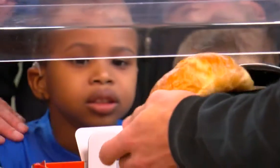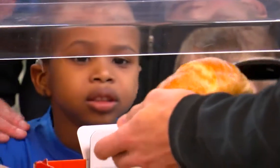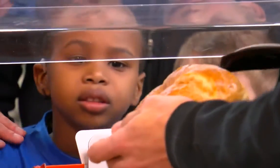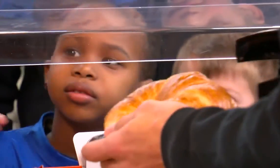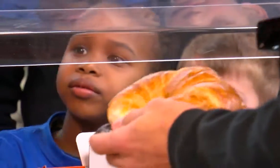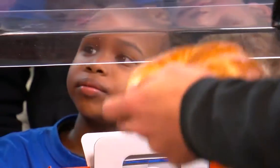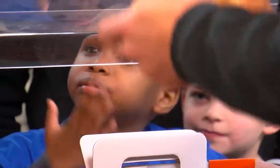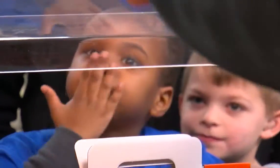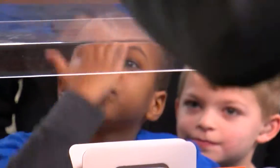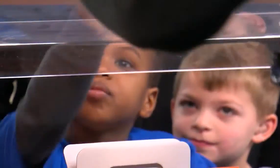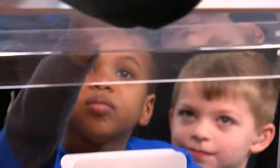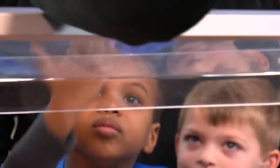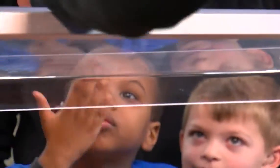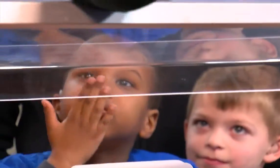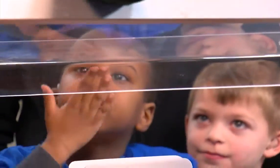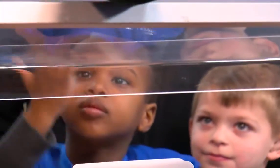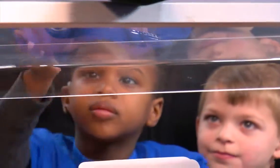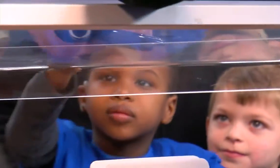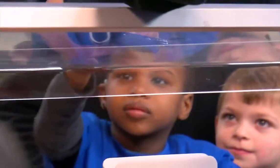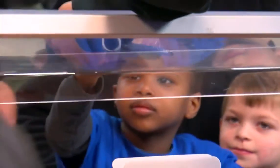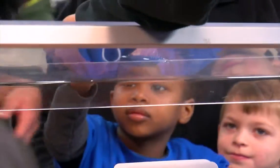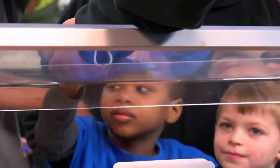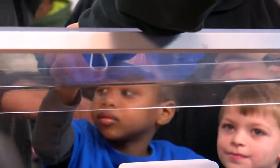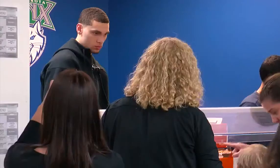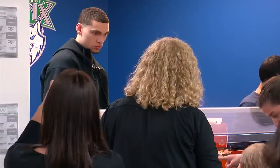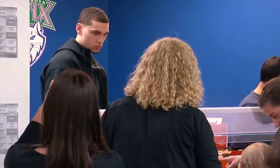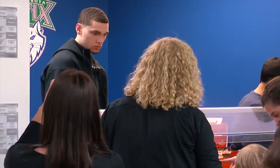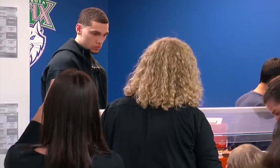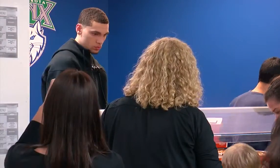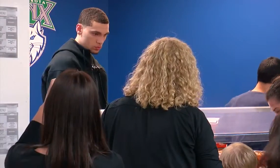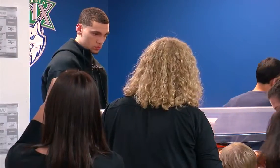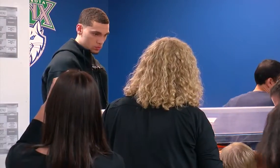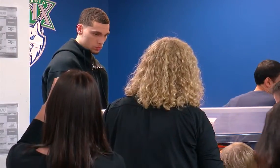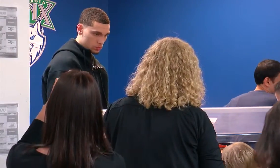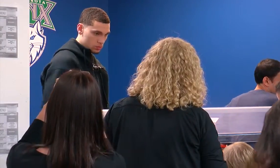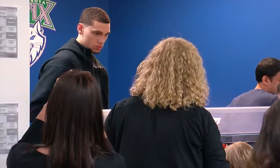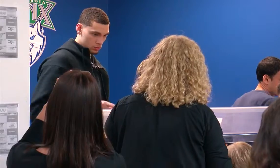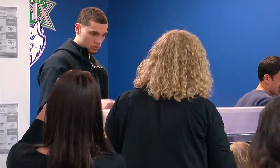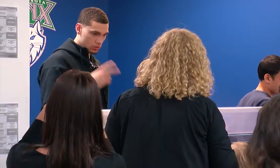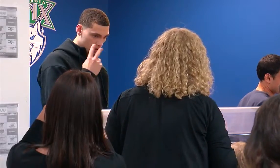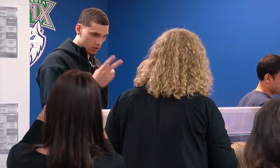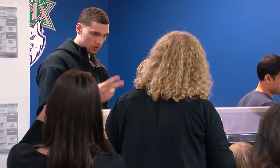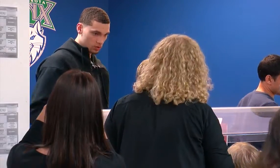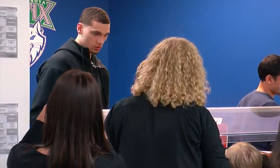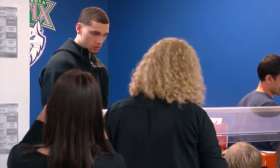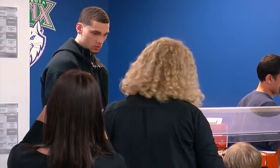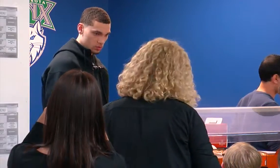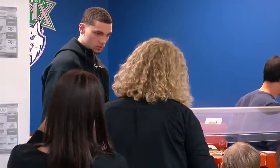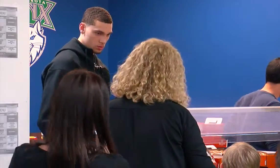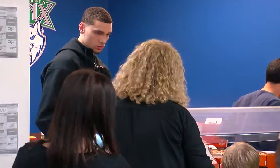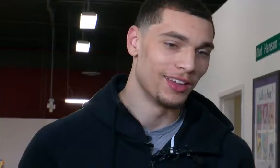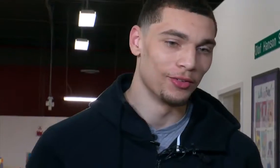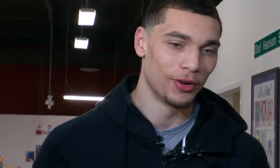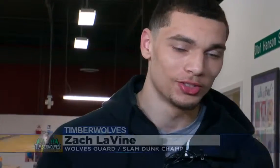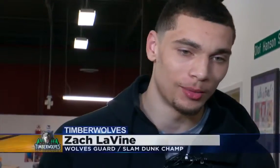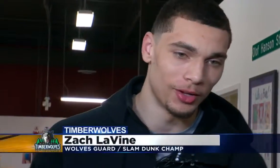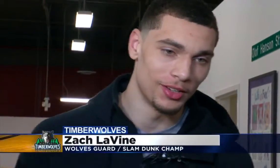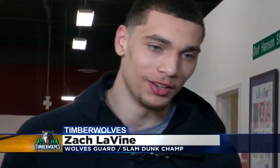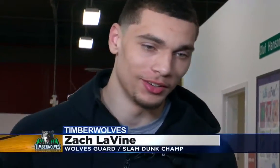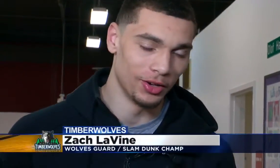LOCAL KIDS. IT IS EASY FOR ANY CELEBRITIES TO DO A ONE-DAY THING, YOU GO IN AND GET A LOT OF MEDIA PUBLICITY AND HE COMES NUMEROUS TIMES WITH NO MEDIA